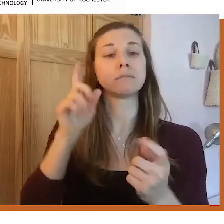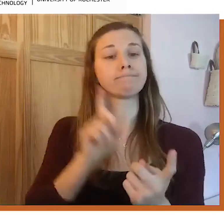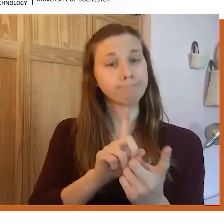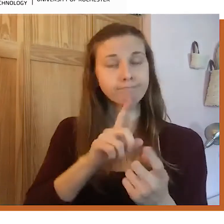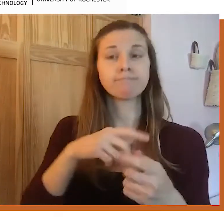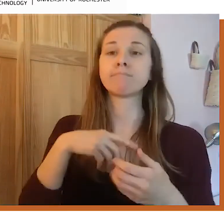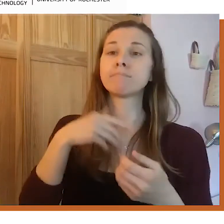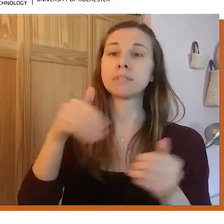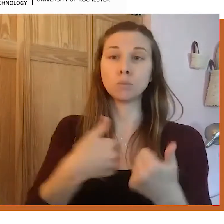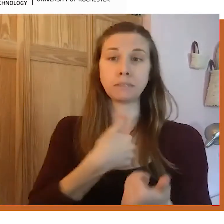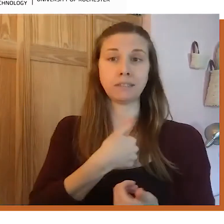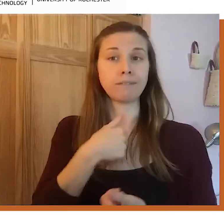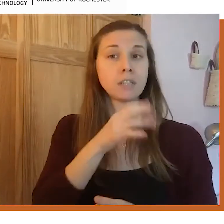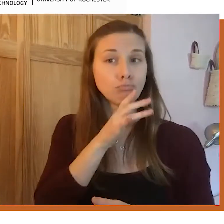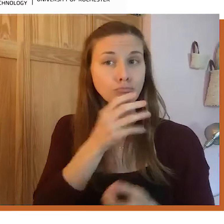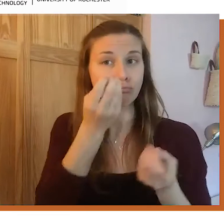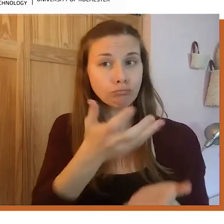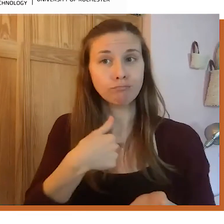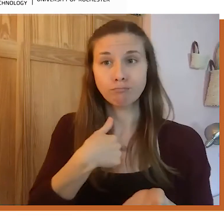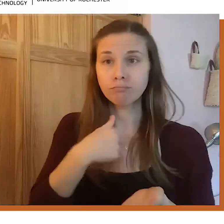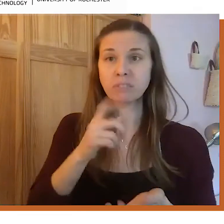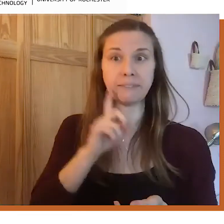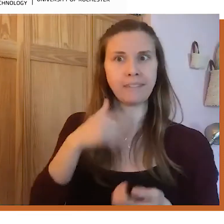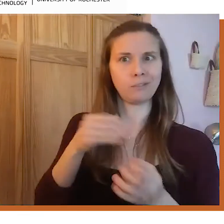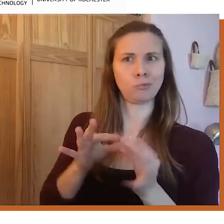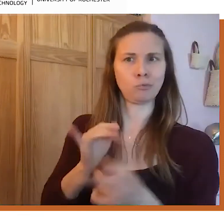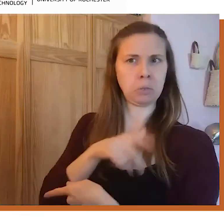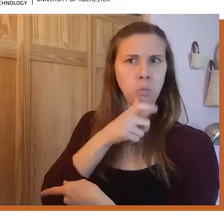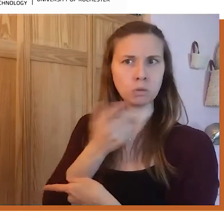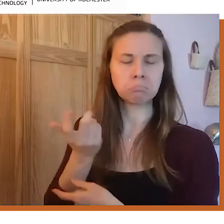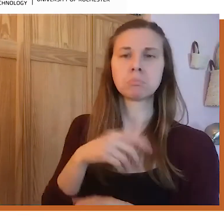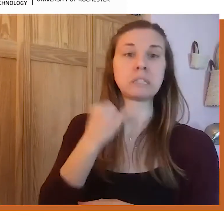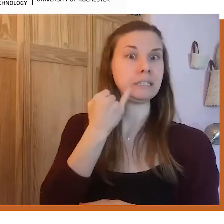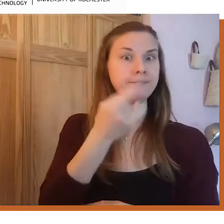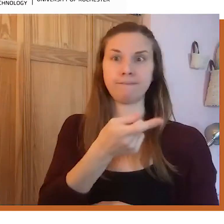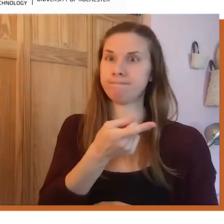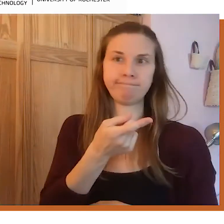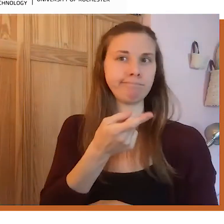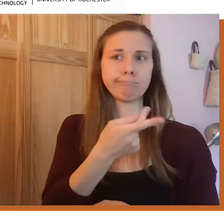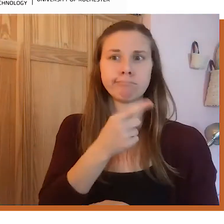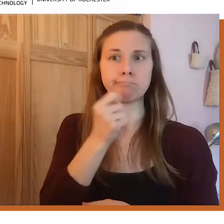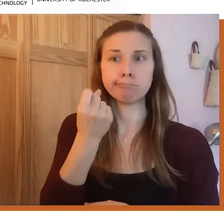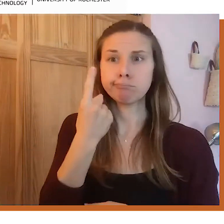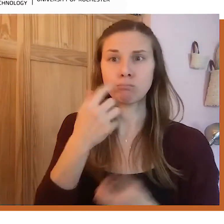I would go up to patients and introduce myself using spoken English and introduce the interpreters and let them know that if there's anything